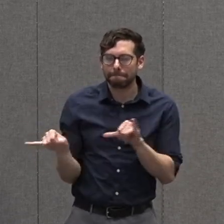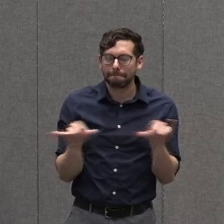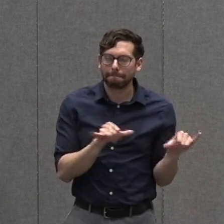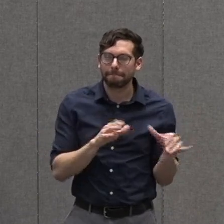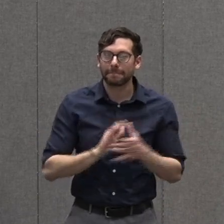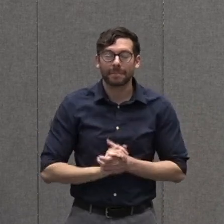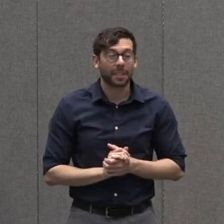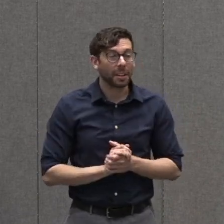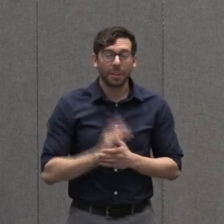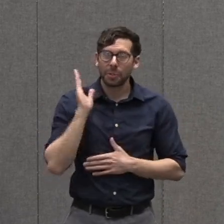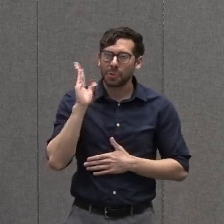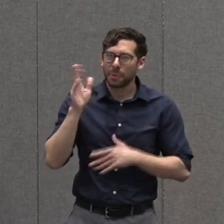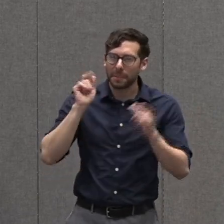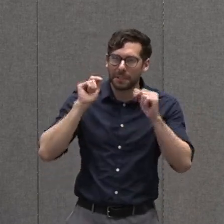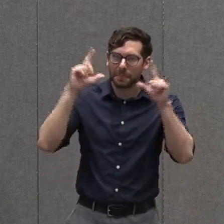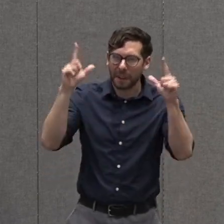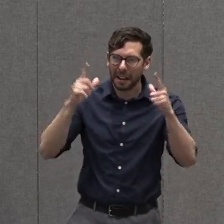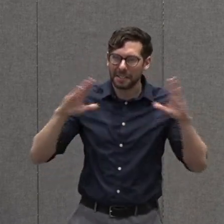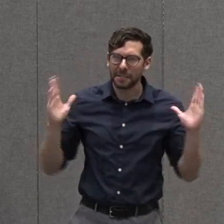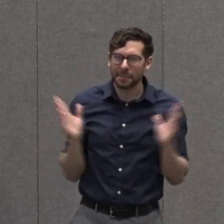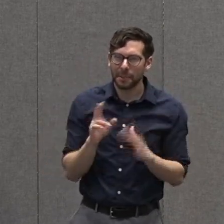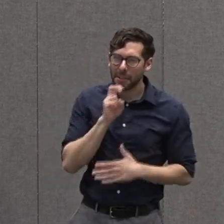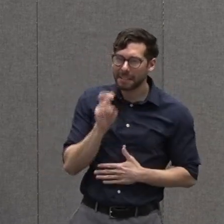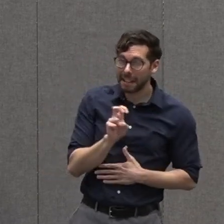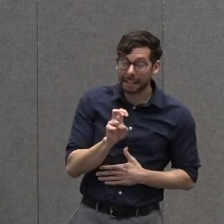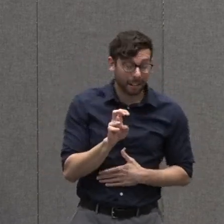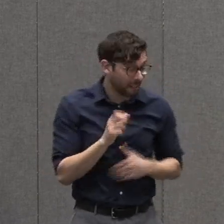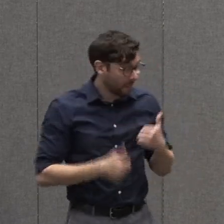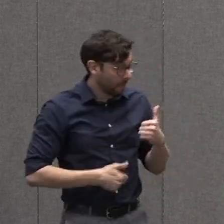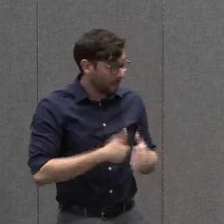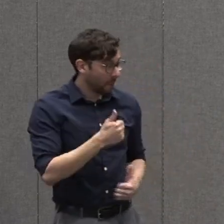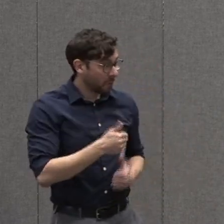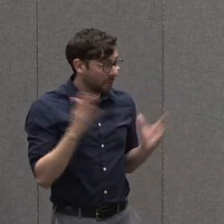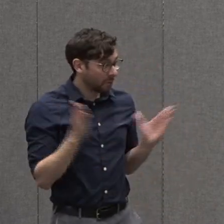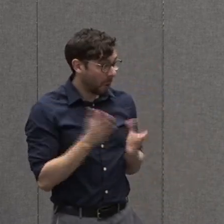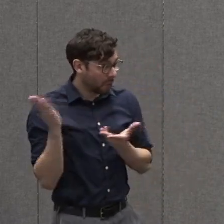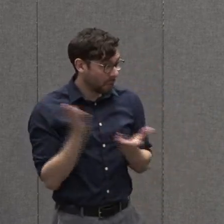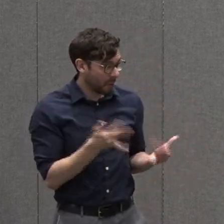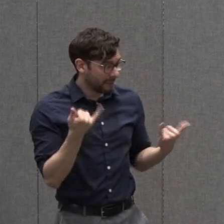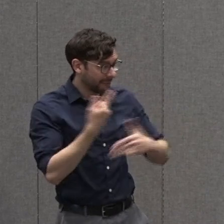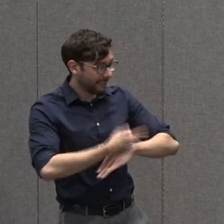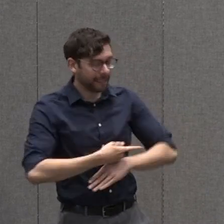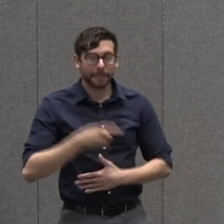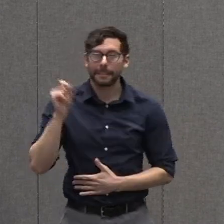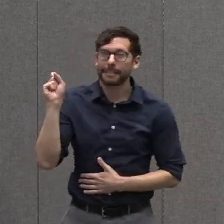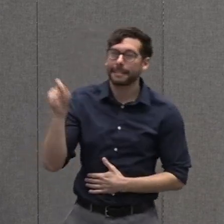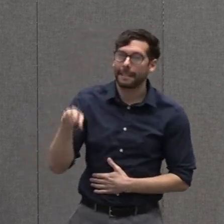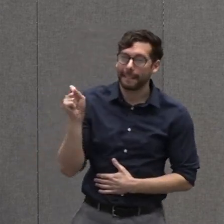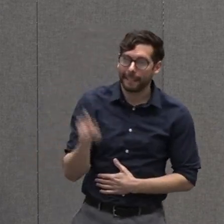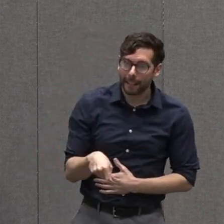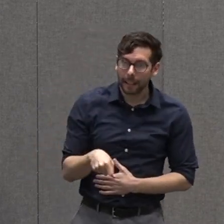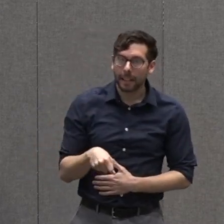Is this the smallest one we have here, today. It is, it is. - It is, okay. And what is that that you're using to take him, or her, out of there.